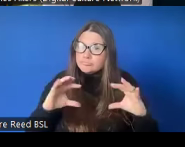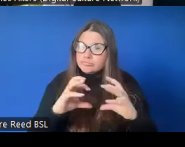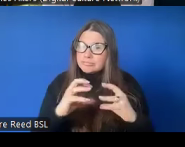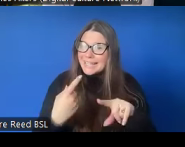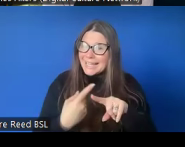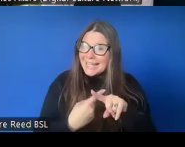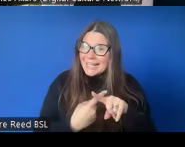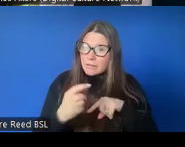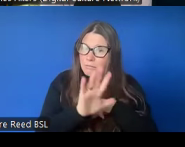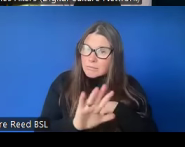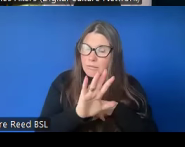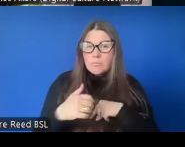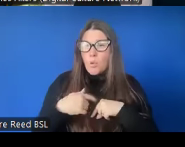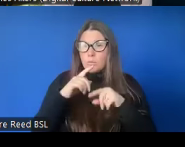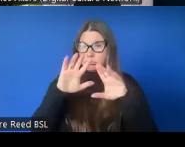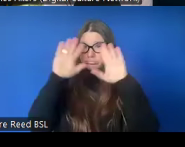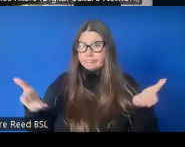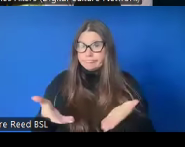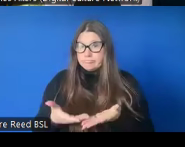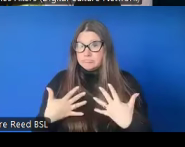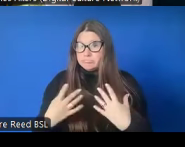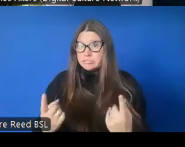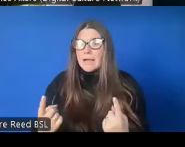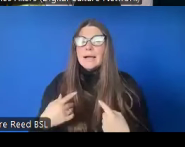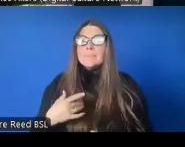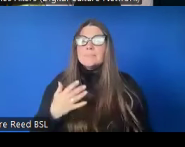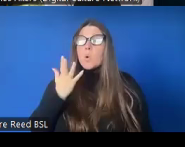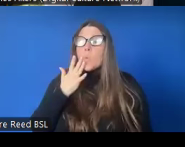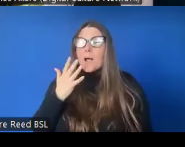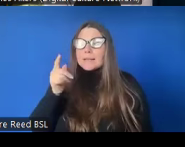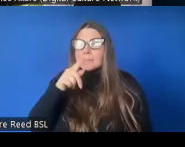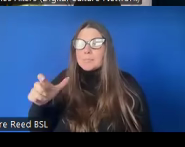What are they searching for on Google Search? What is the interest over time?